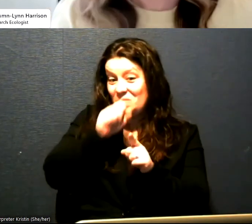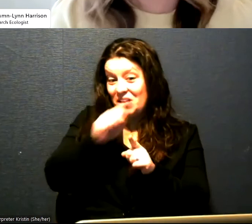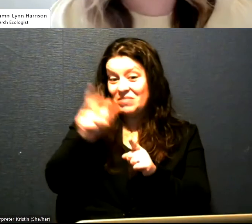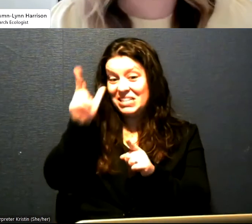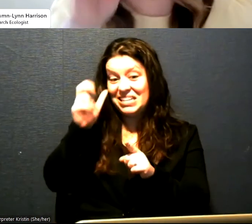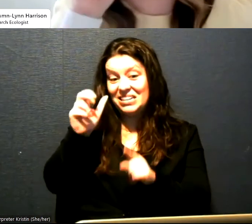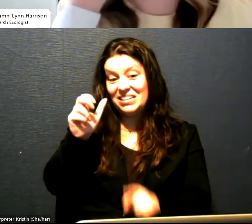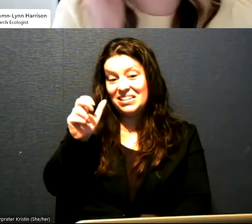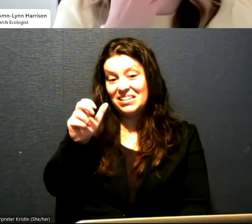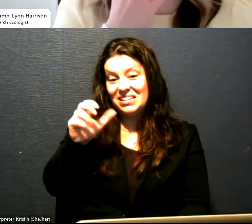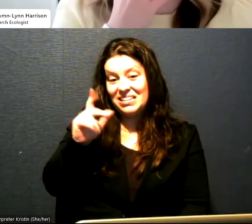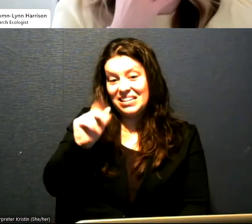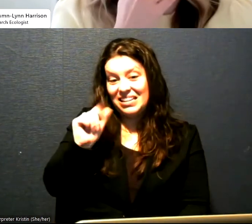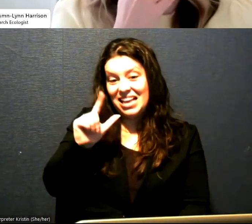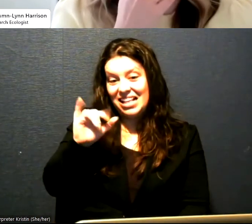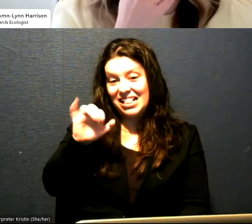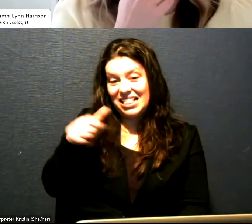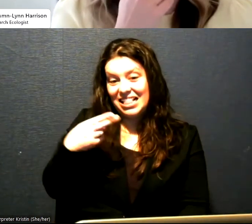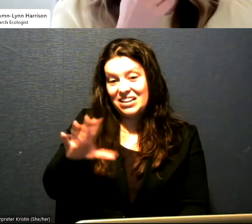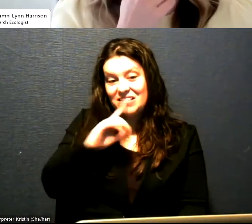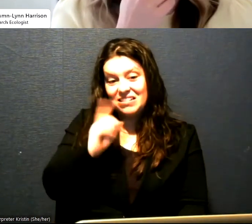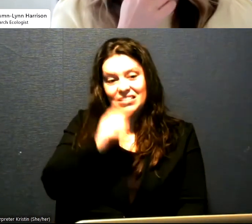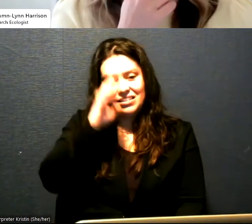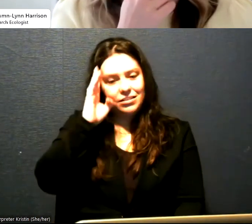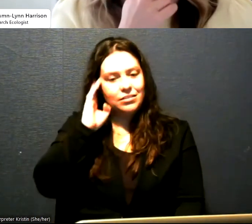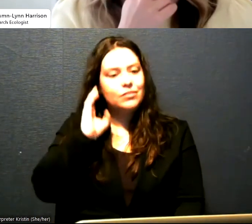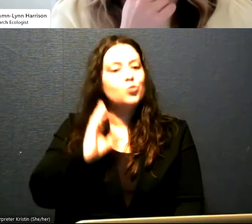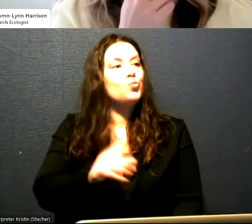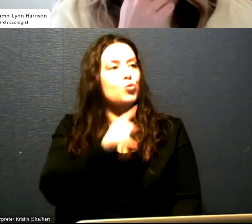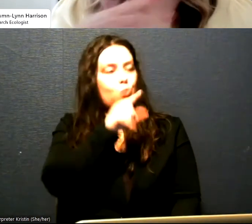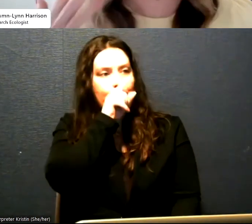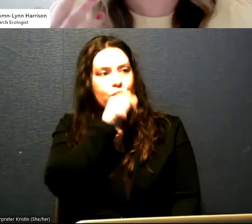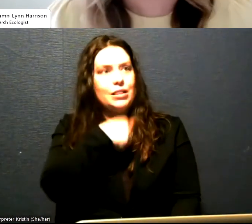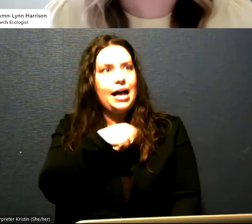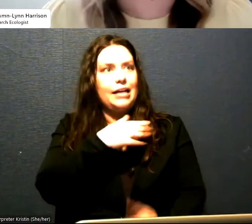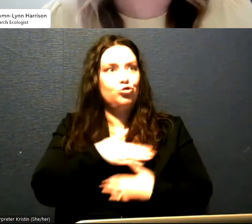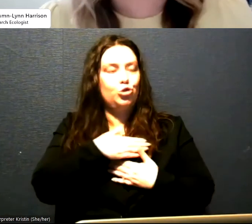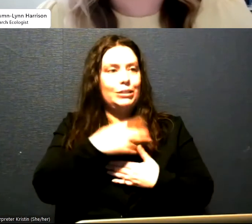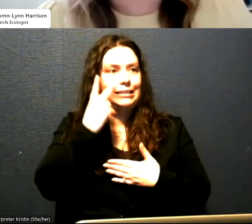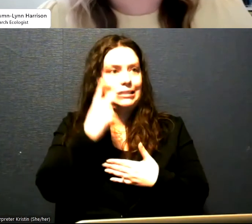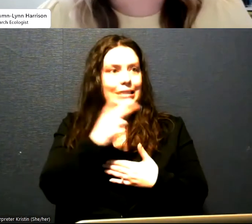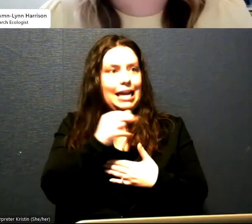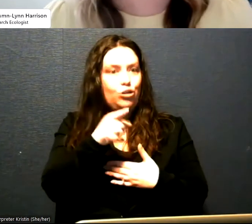Um you know, one of, one of the birds that I love seeing and that you can see at the National Zoo at